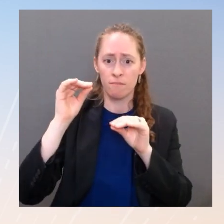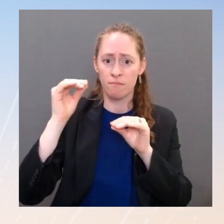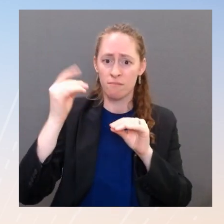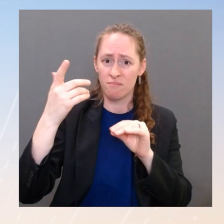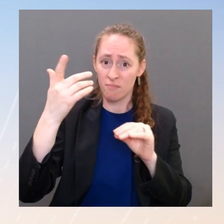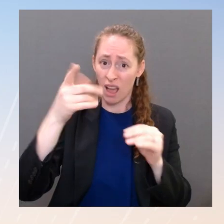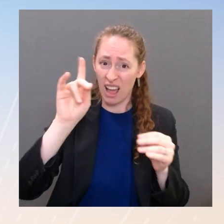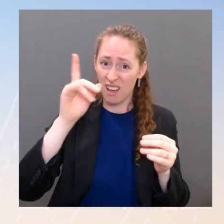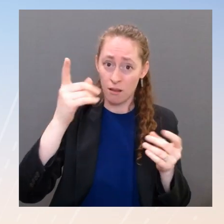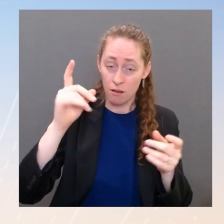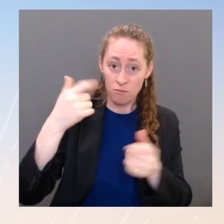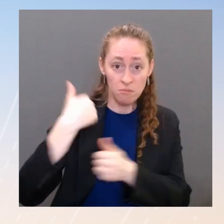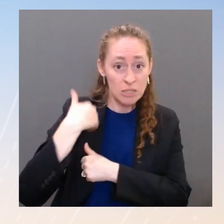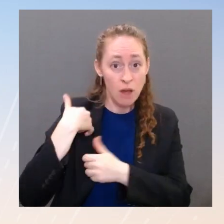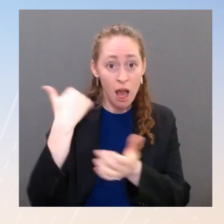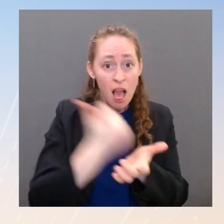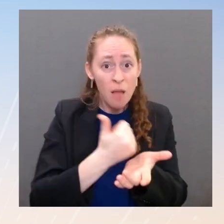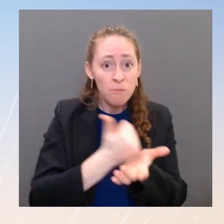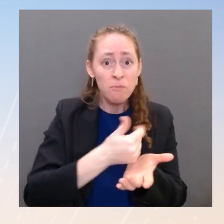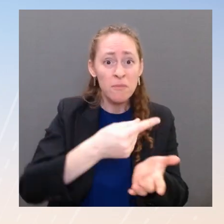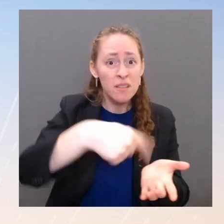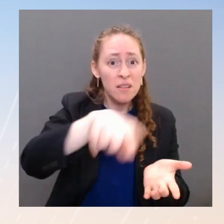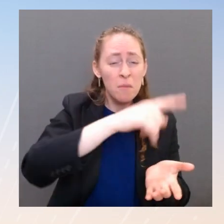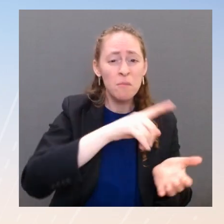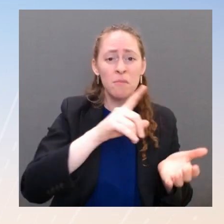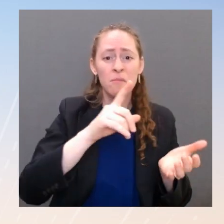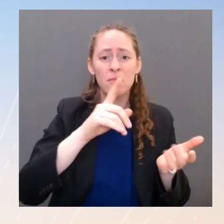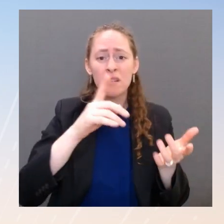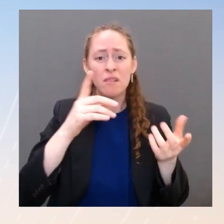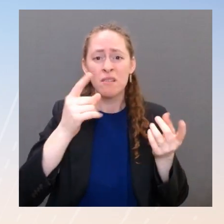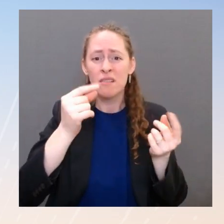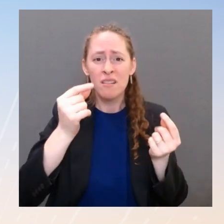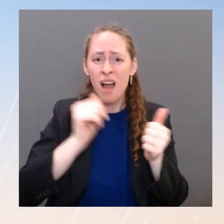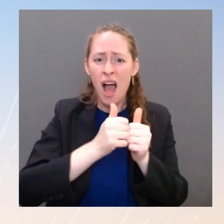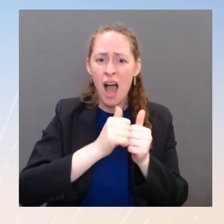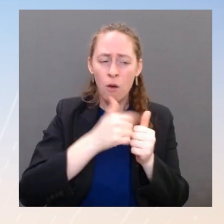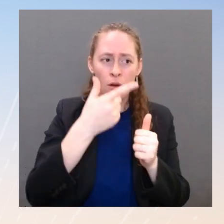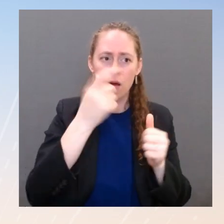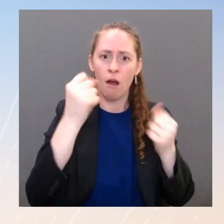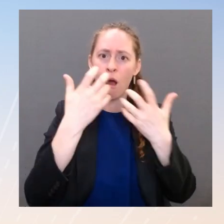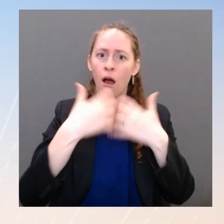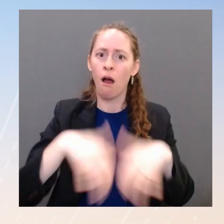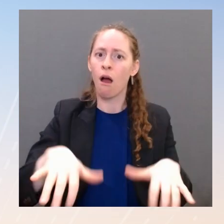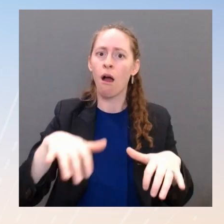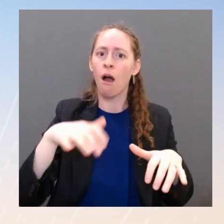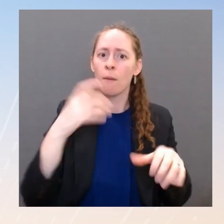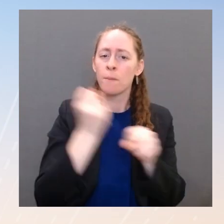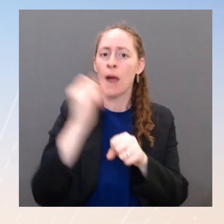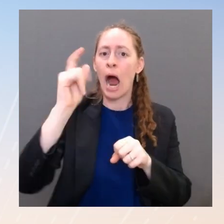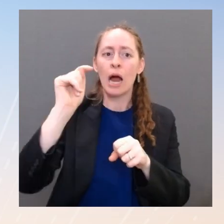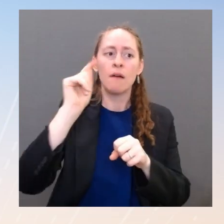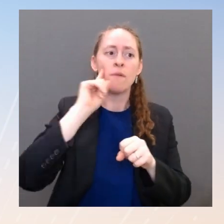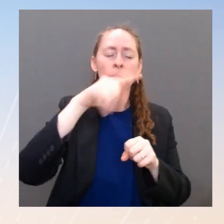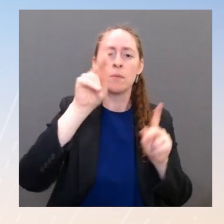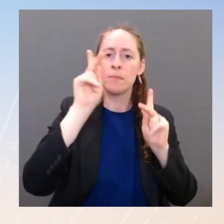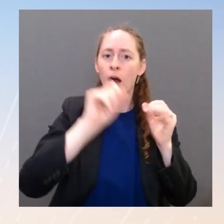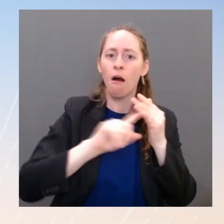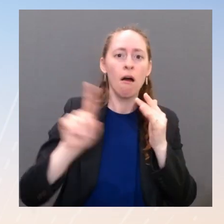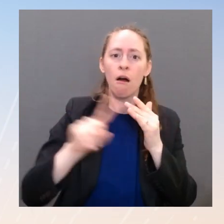on the latter part of your question from here. We are -- the President, of course, met with his national security team this morning to get an update on a range of issues,